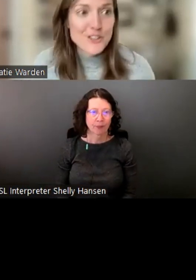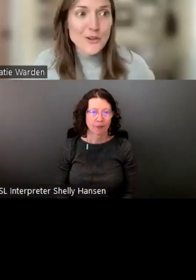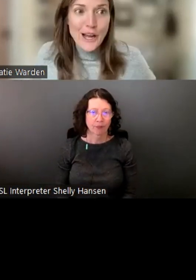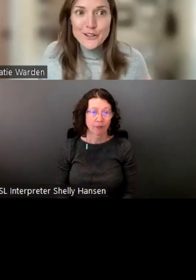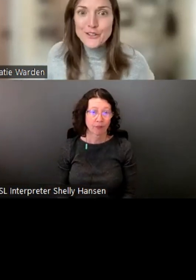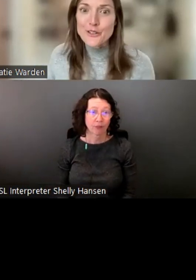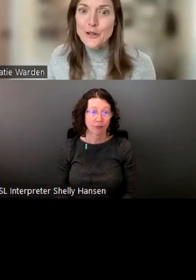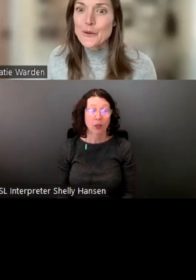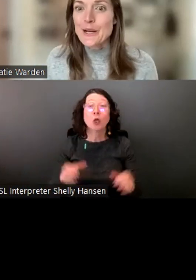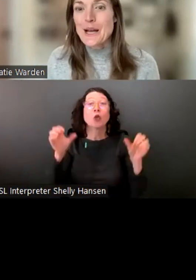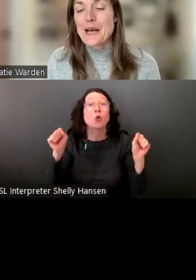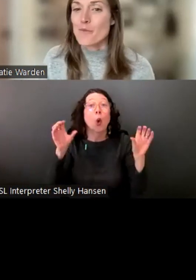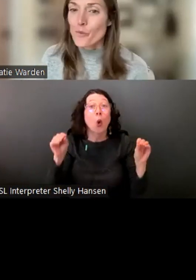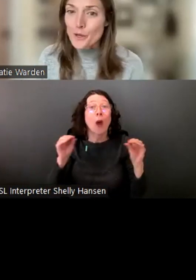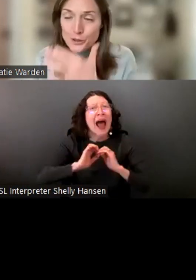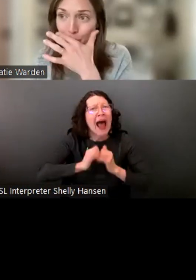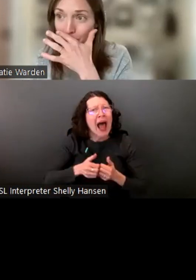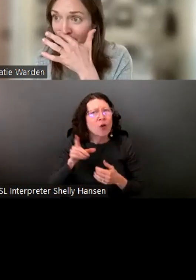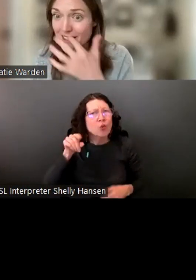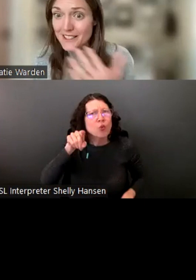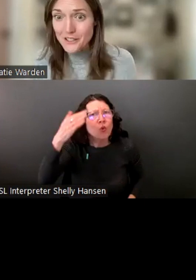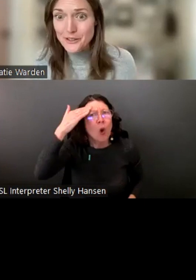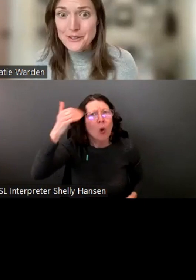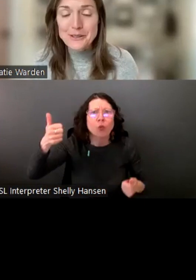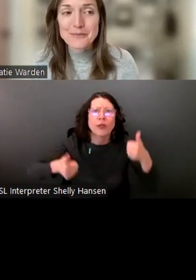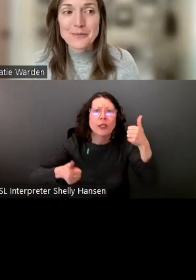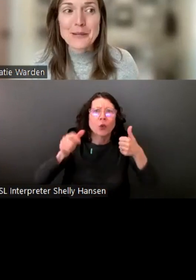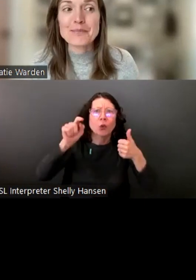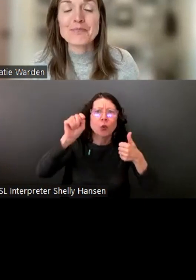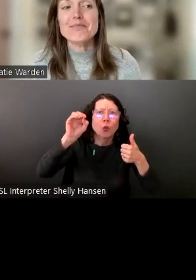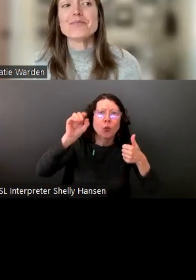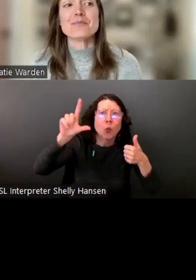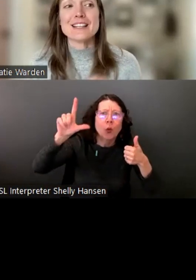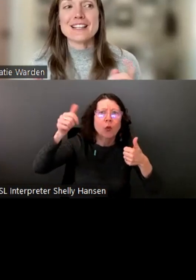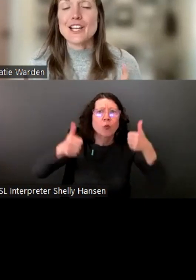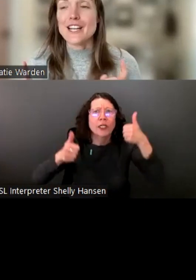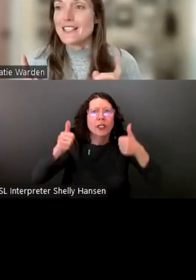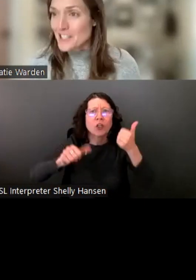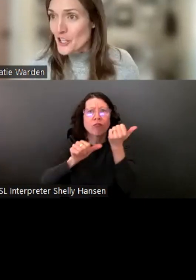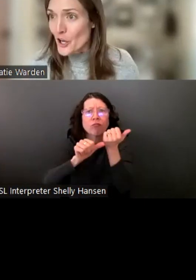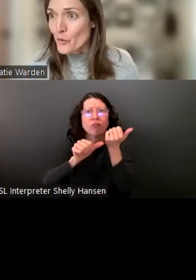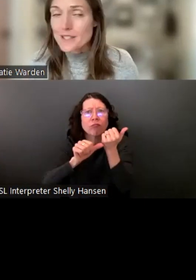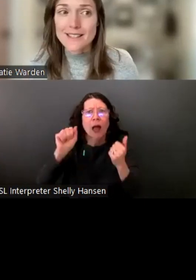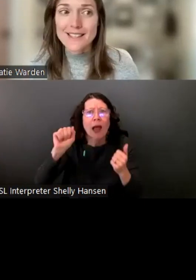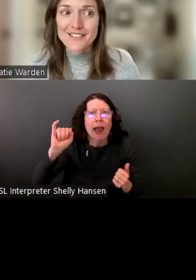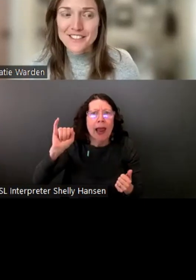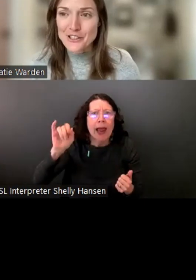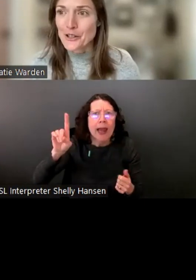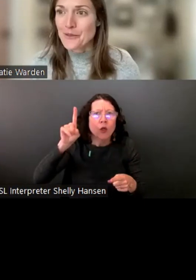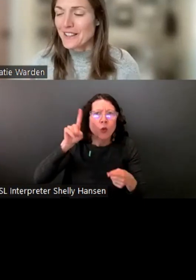So how do you know what tool or aid to use, right? It's not a one size fits all.